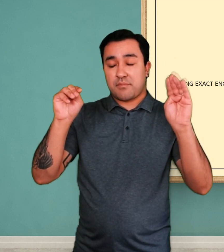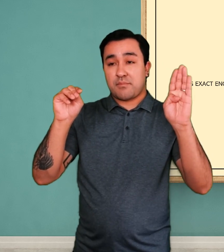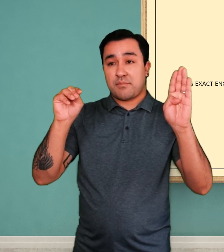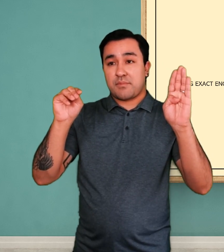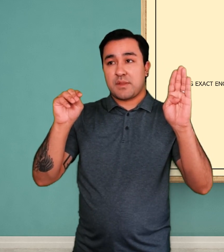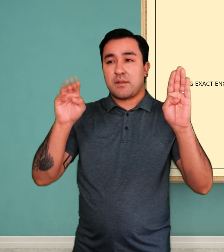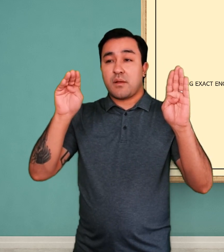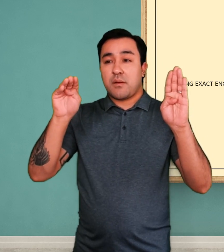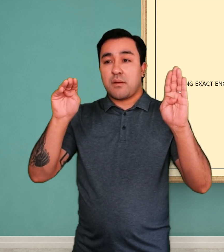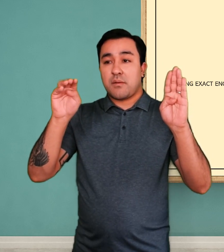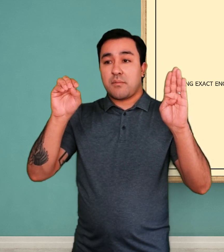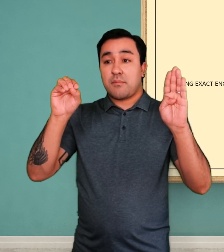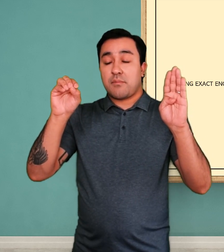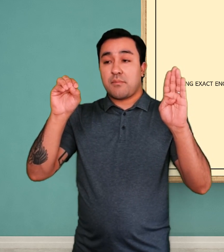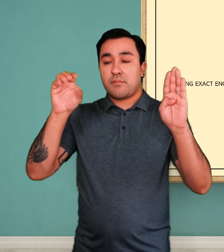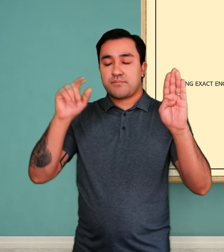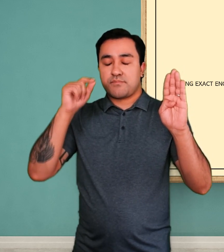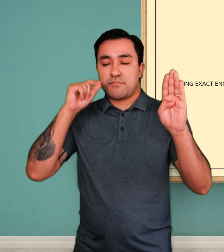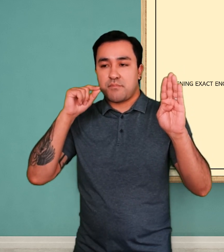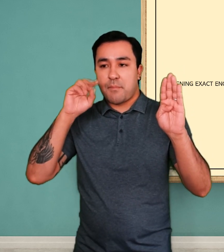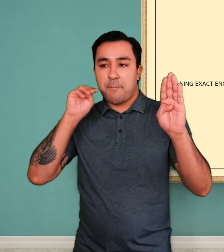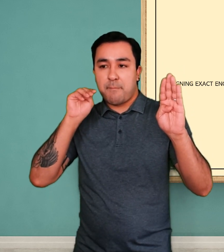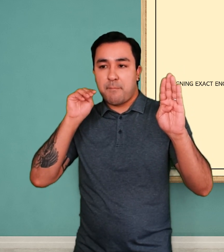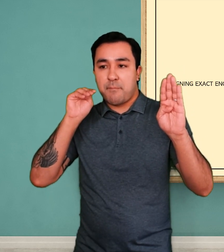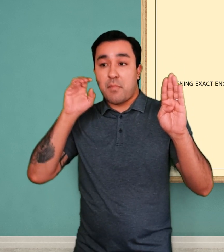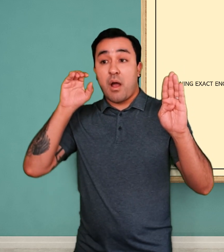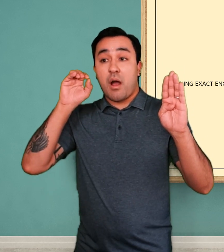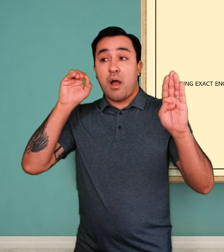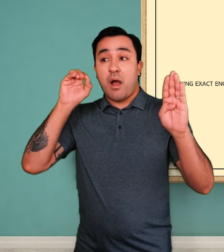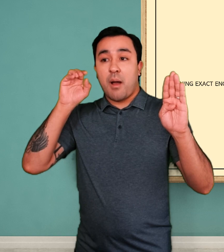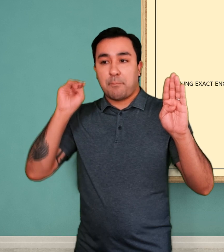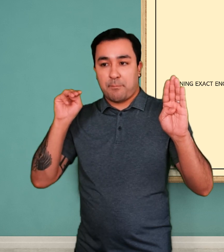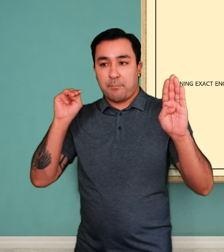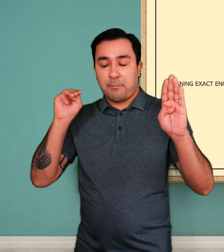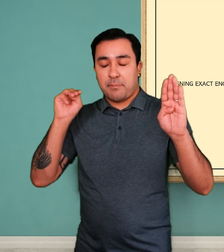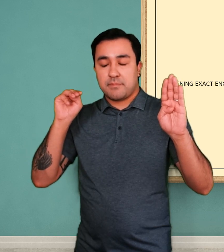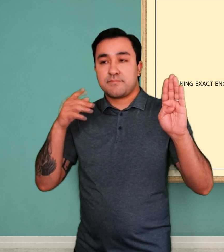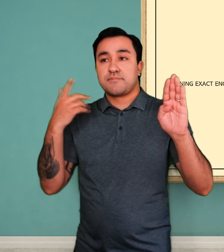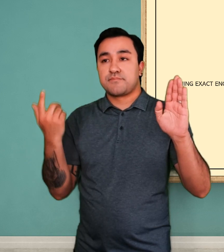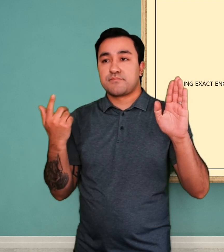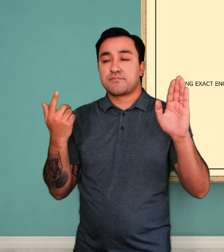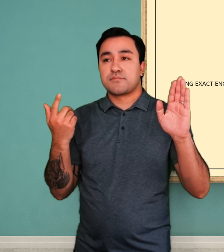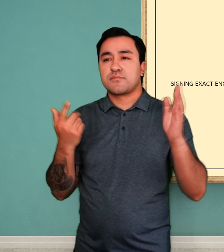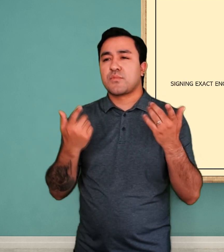is going to open for the /o/ sound before shutting again for the second /m/ sound. So what you have